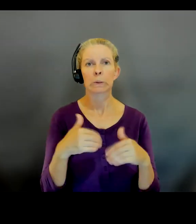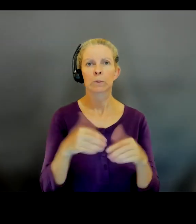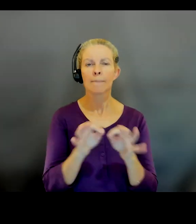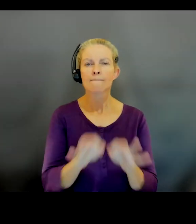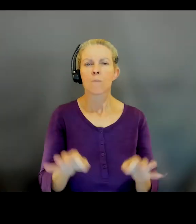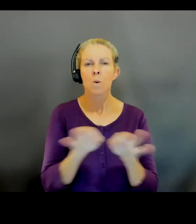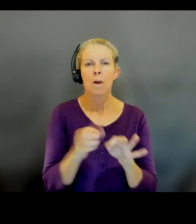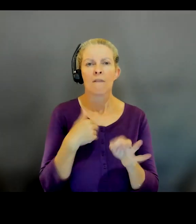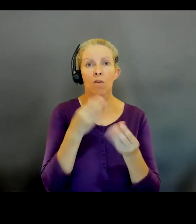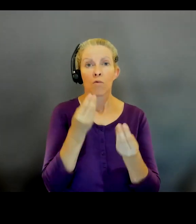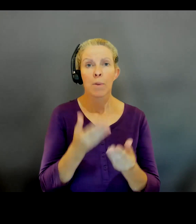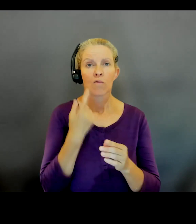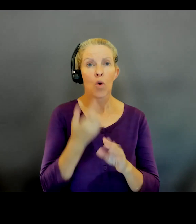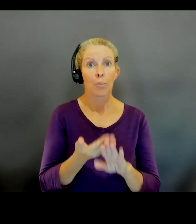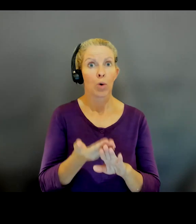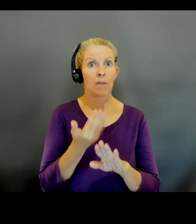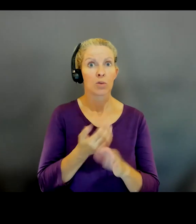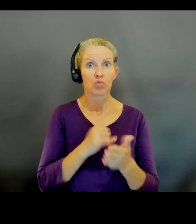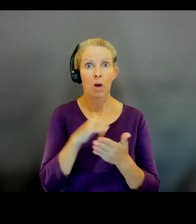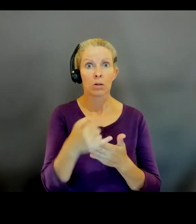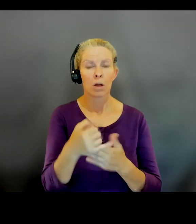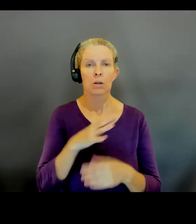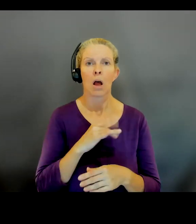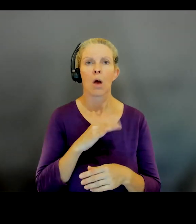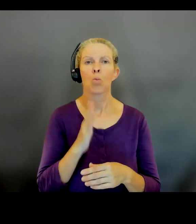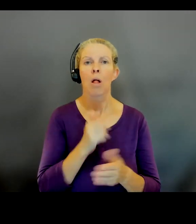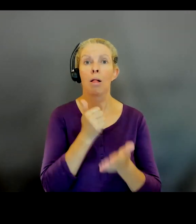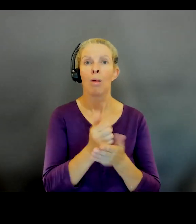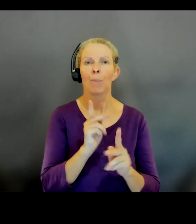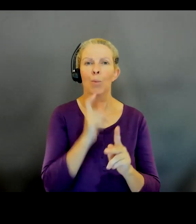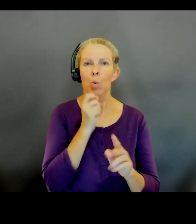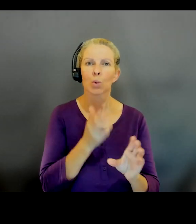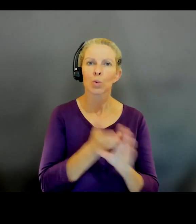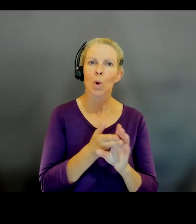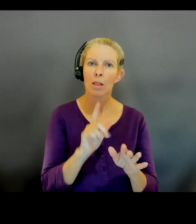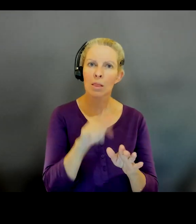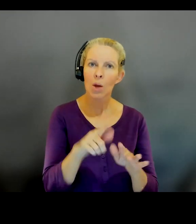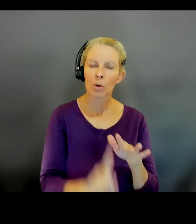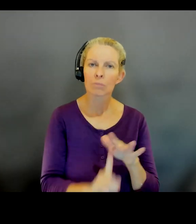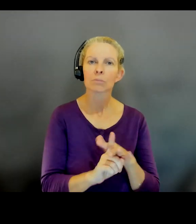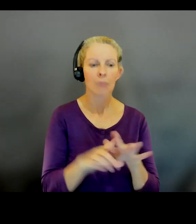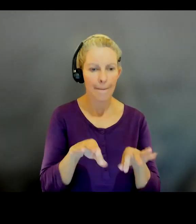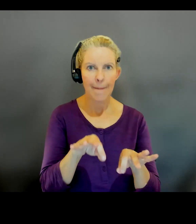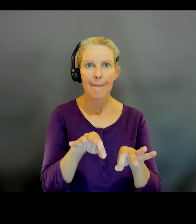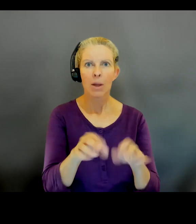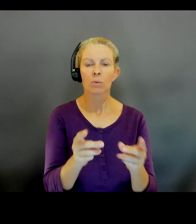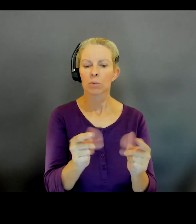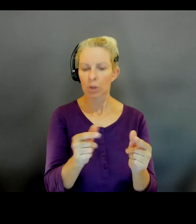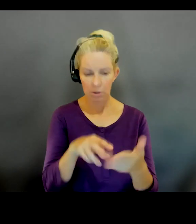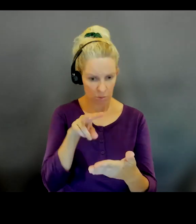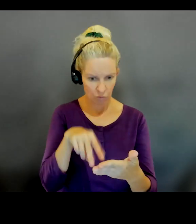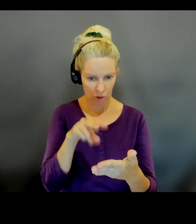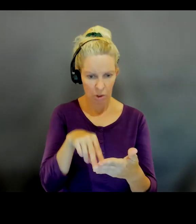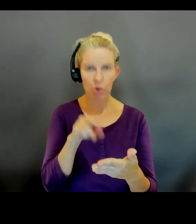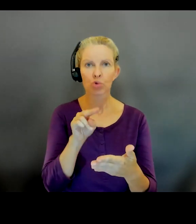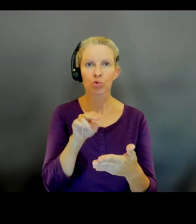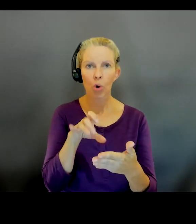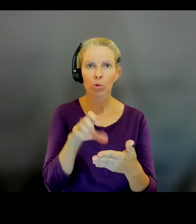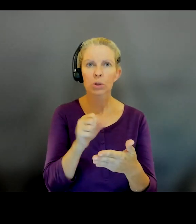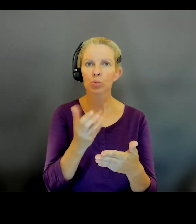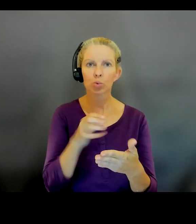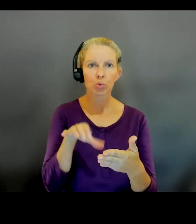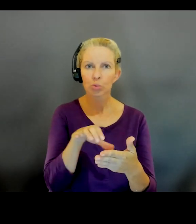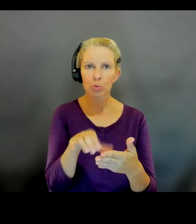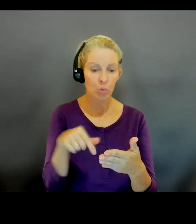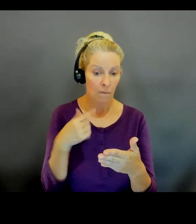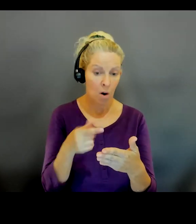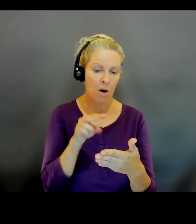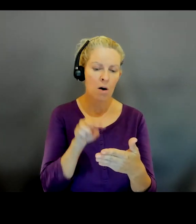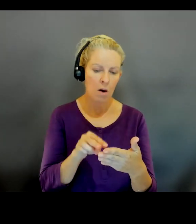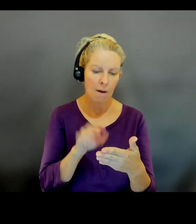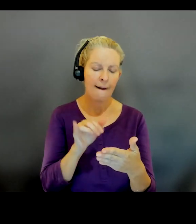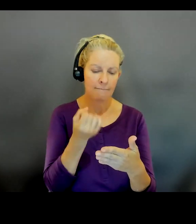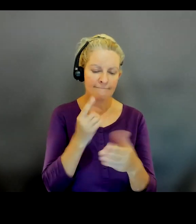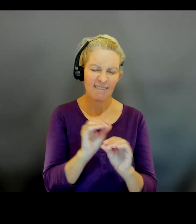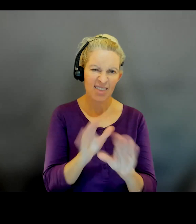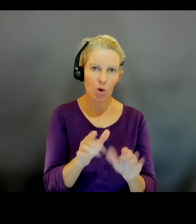projects will help people who come in later on and pick up quickly and get up to speed on the quality